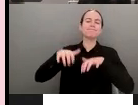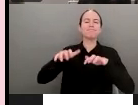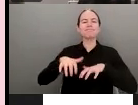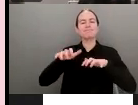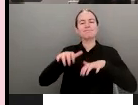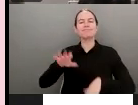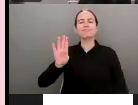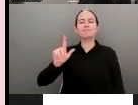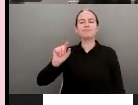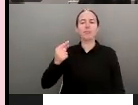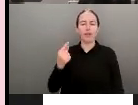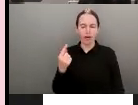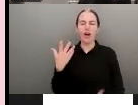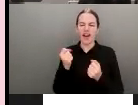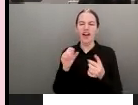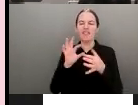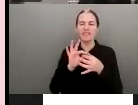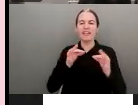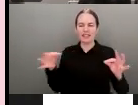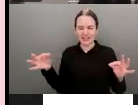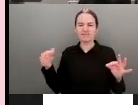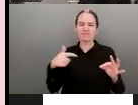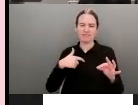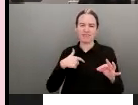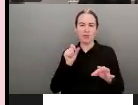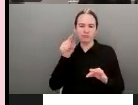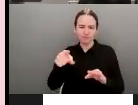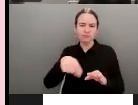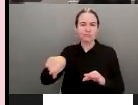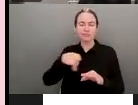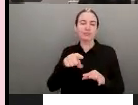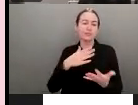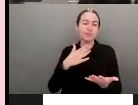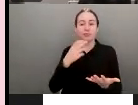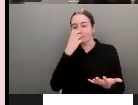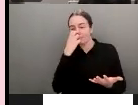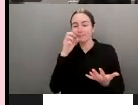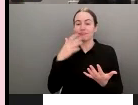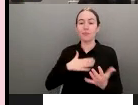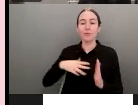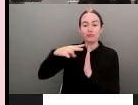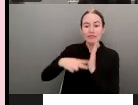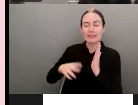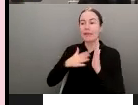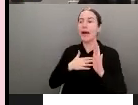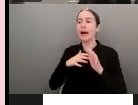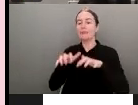And I speak at big events. I am also a disabled person.